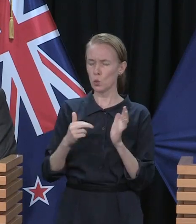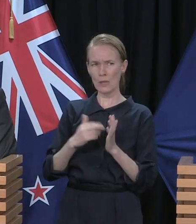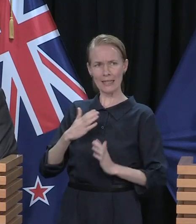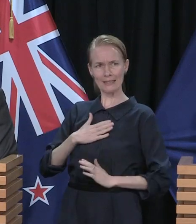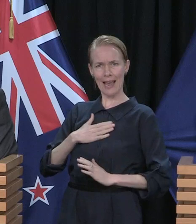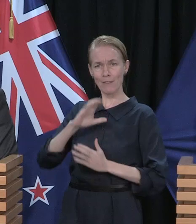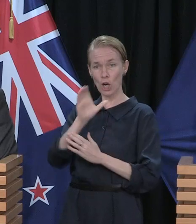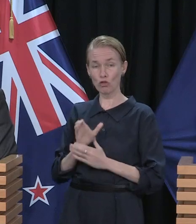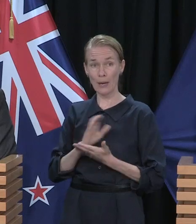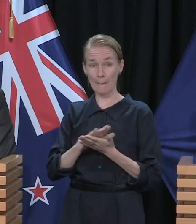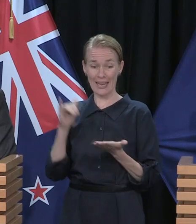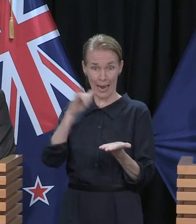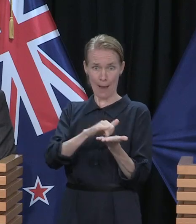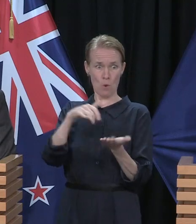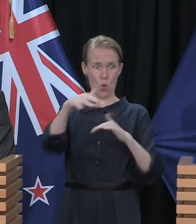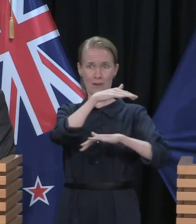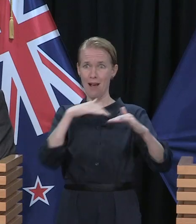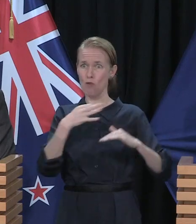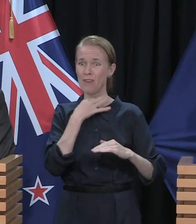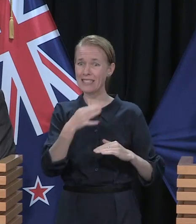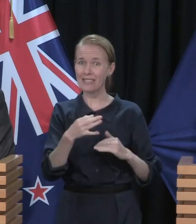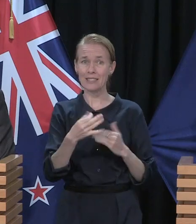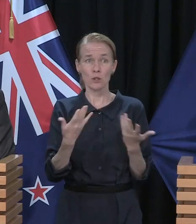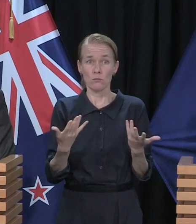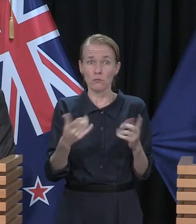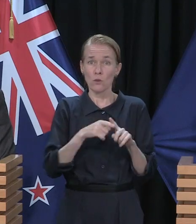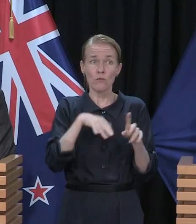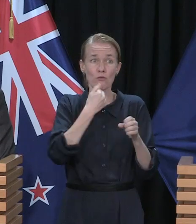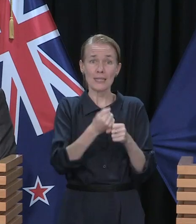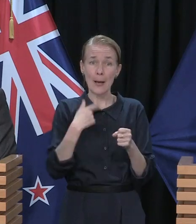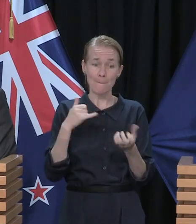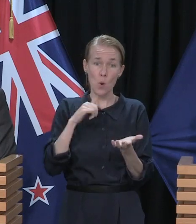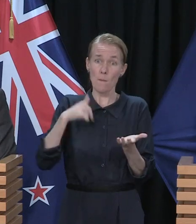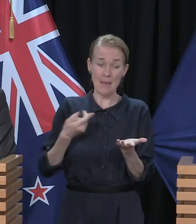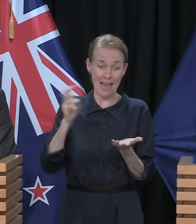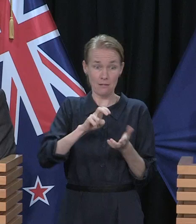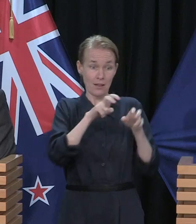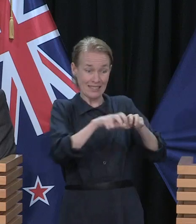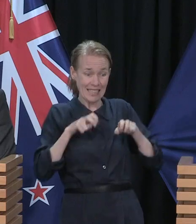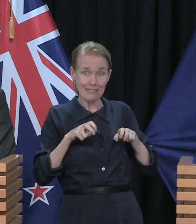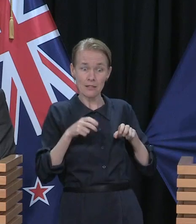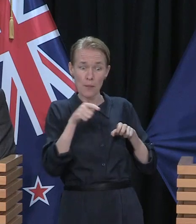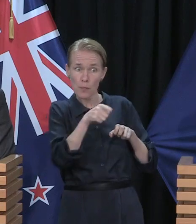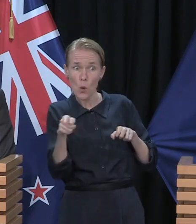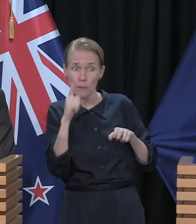Zealand you're effectively a entering a hot zone - the rest of the world. The airport is symptomatic of that. You